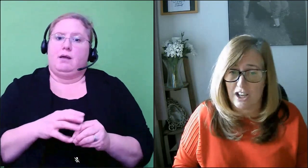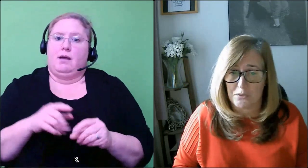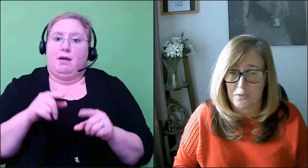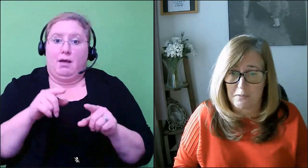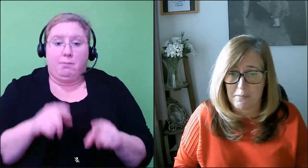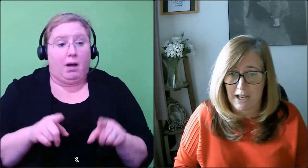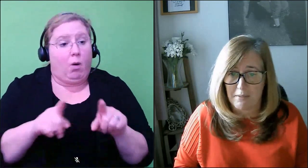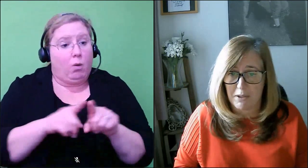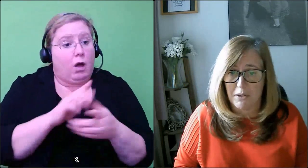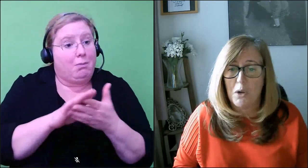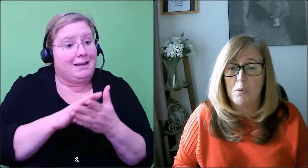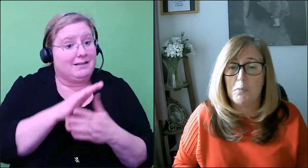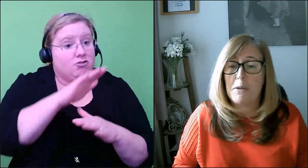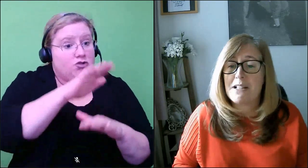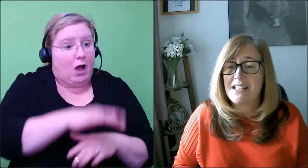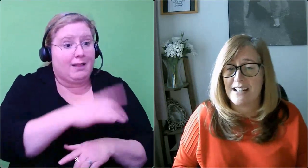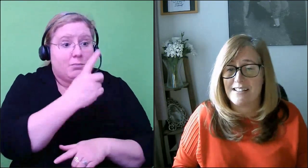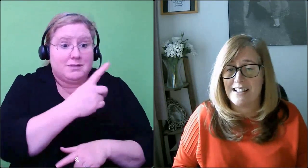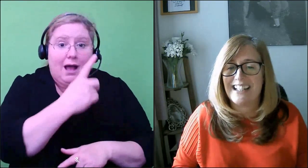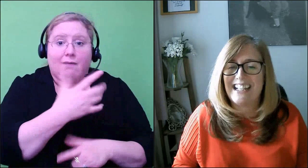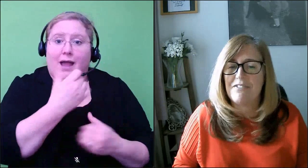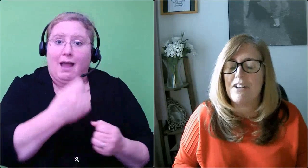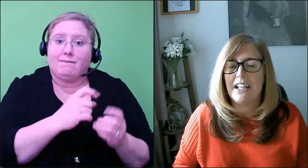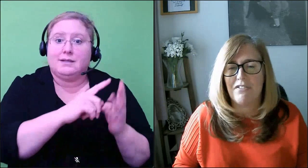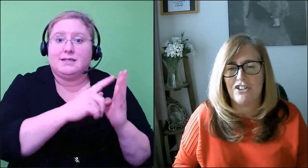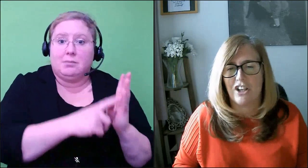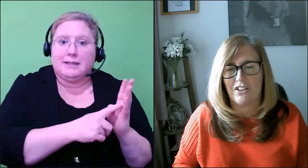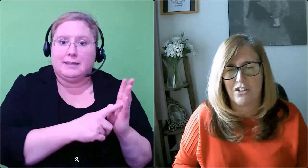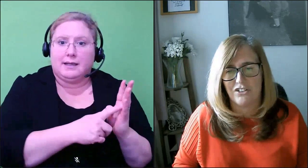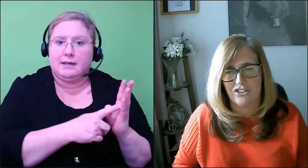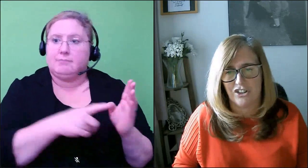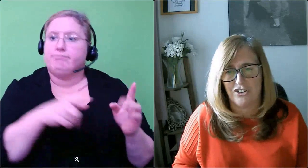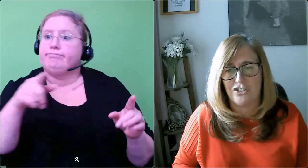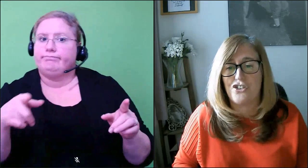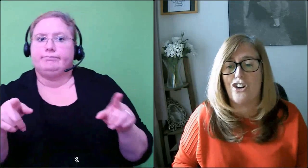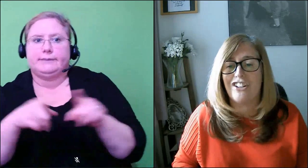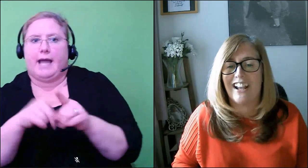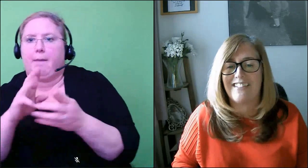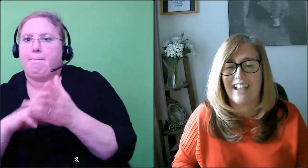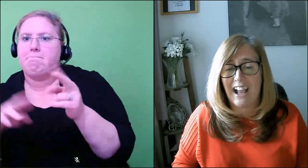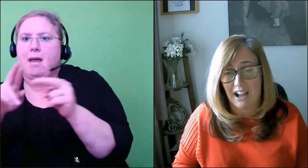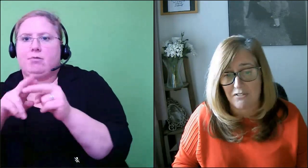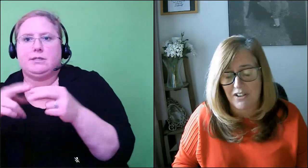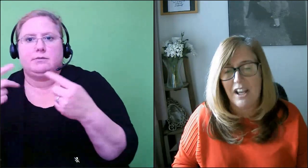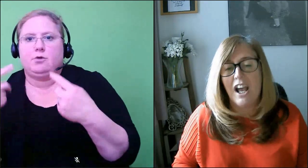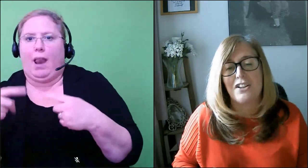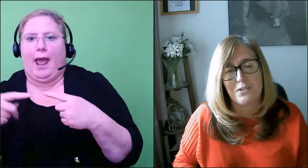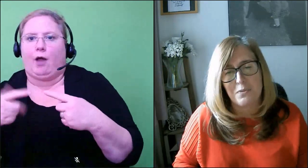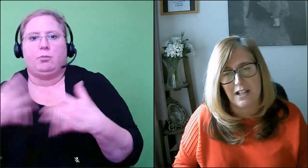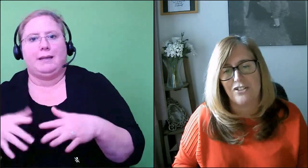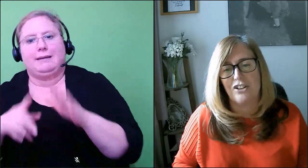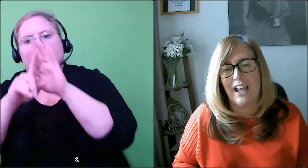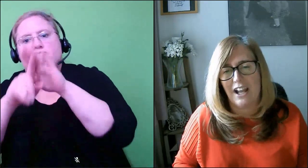with an impairment will be protected even if the child's condition does not yet have